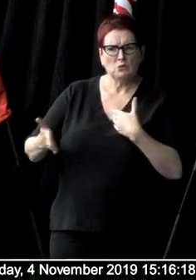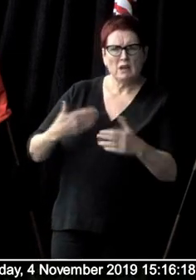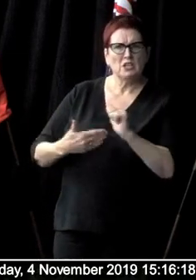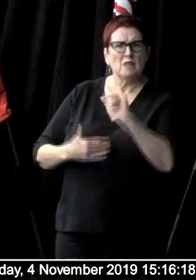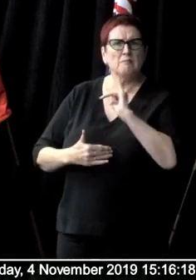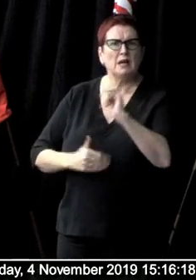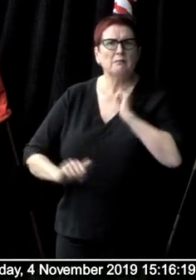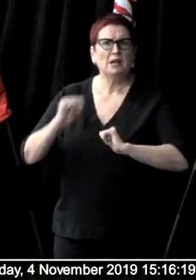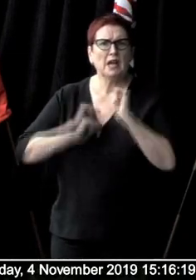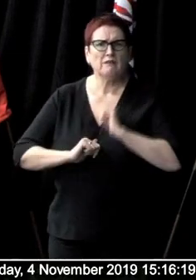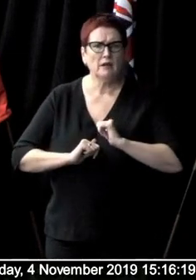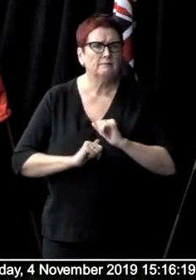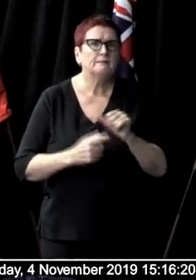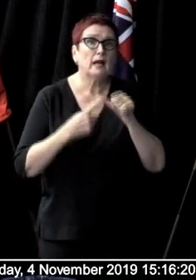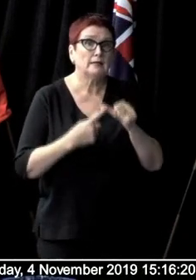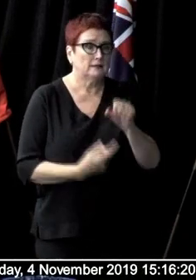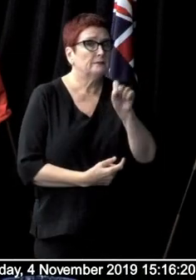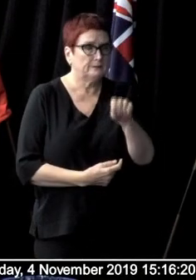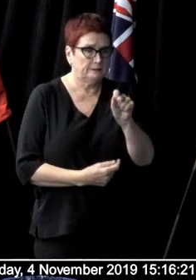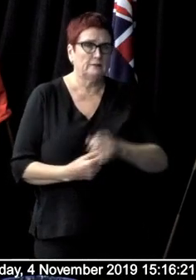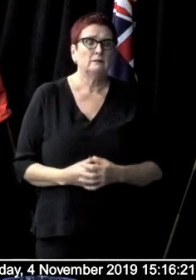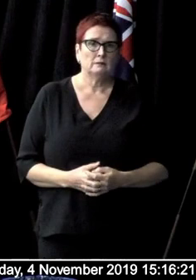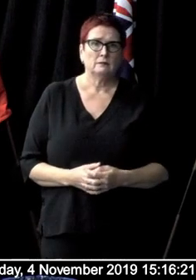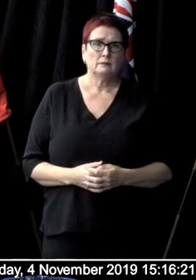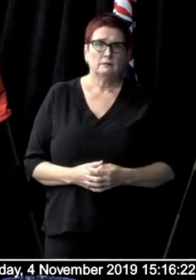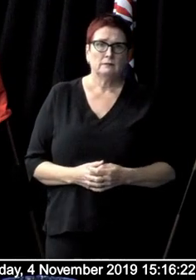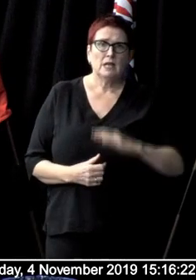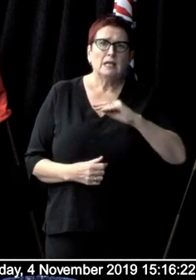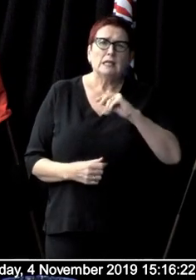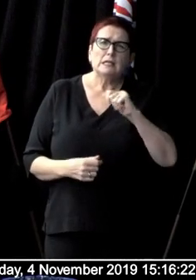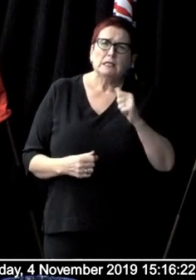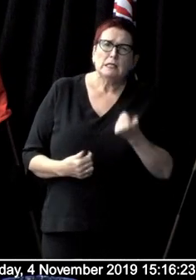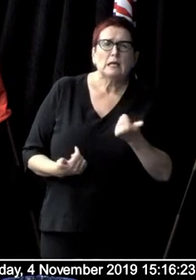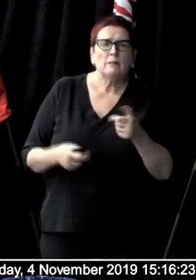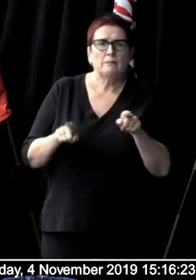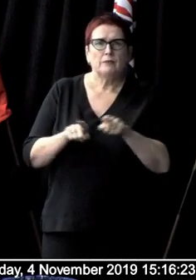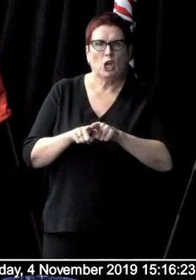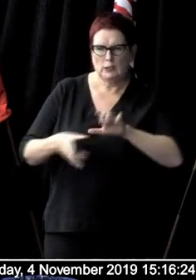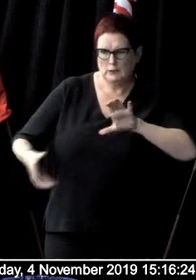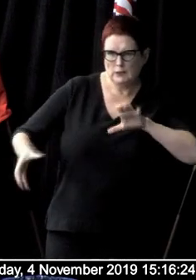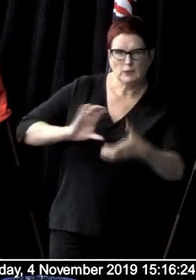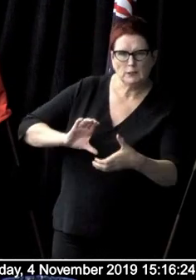So I think some of the physical – physical overpowering of a student is